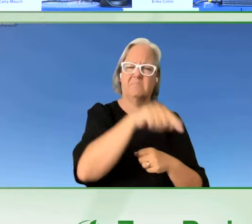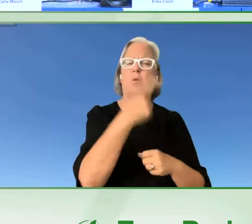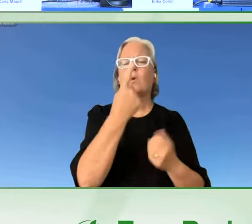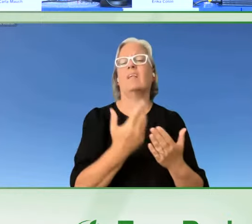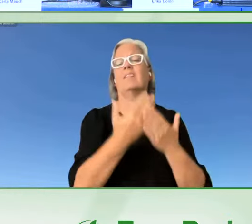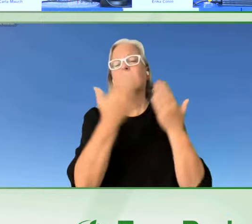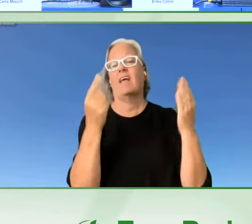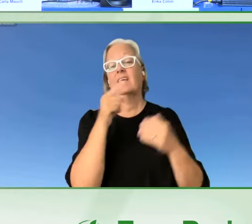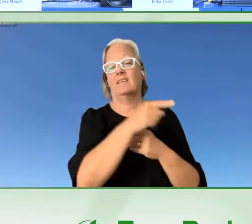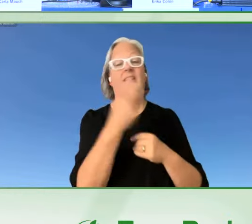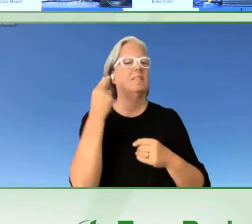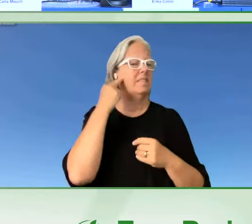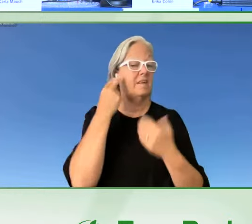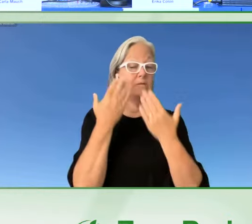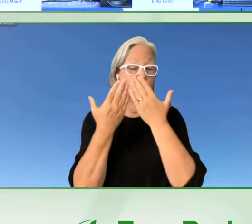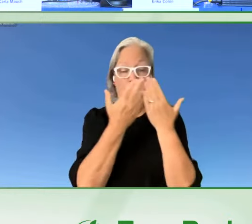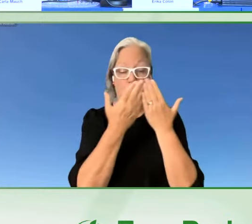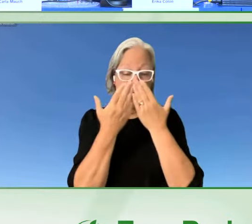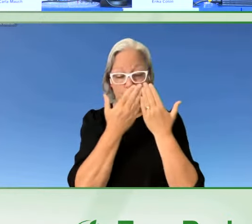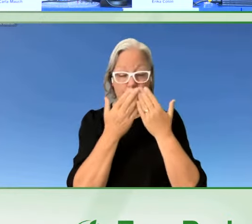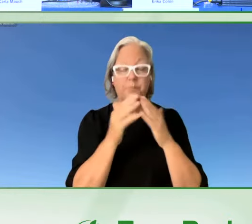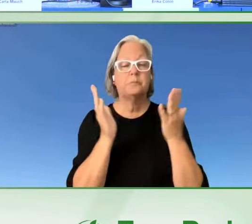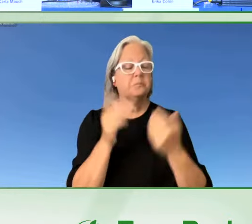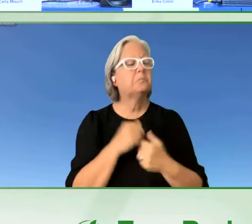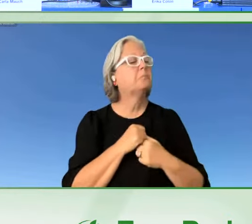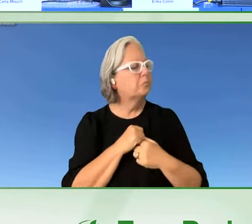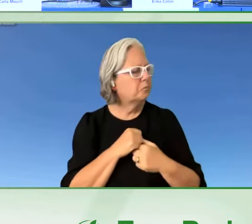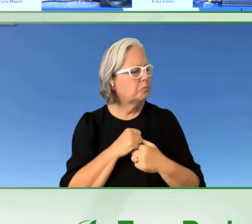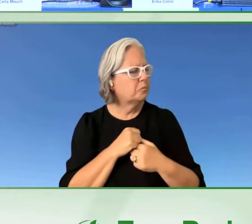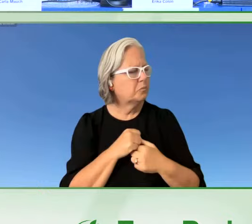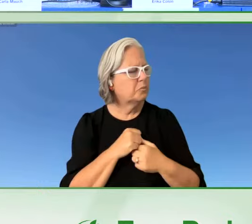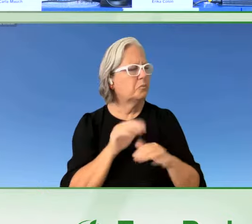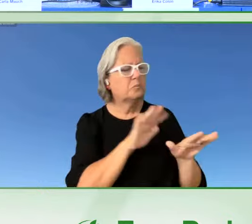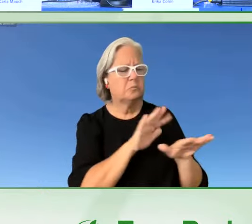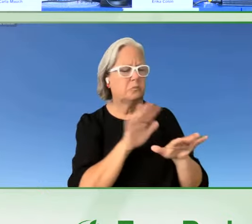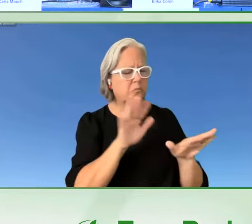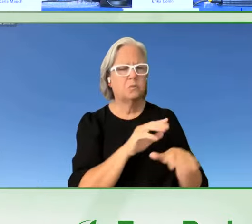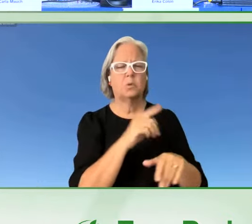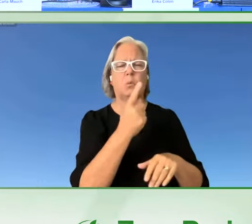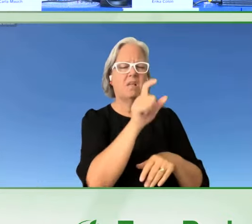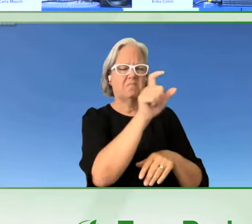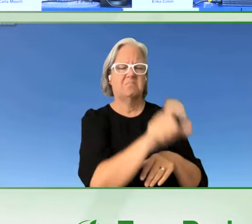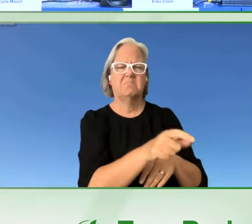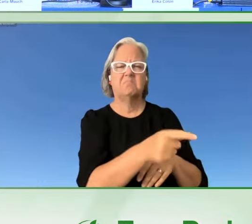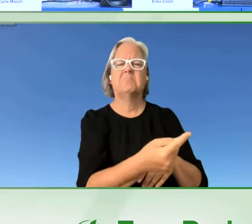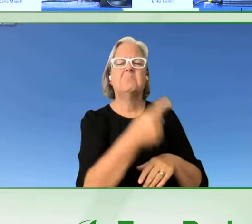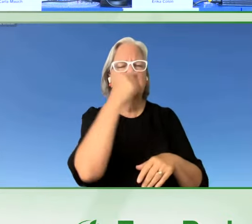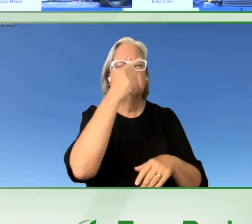What type of a future would we have?